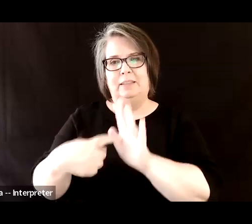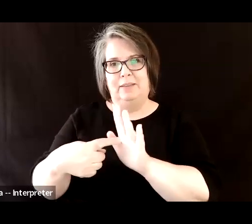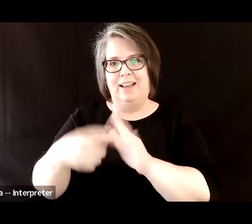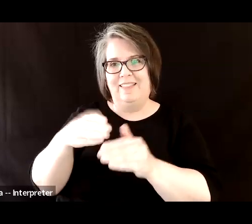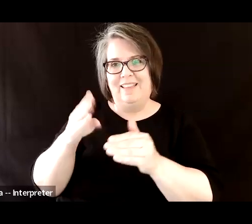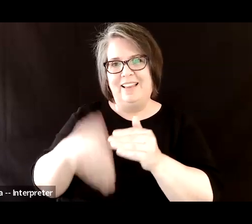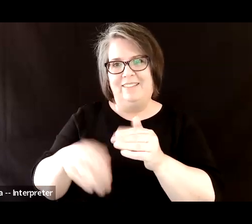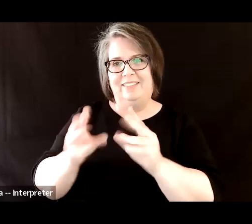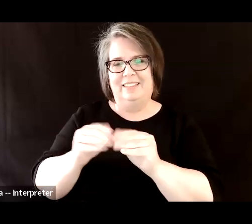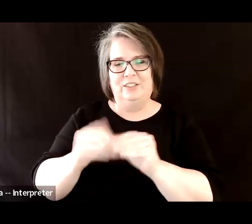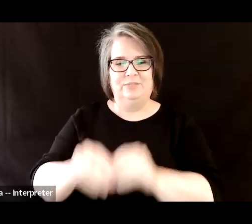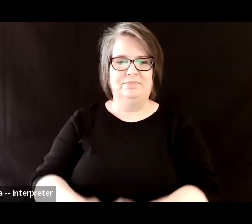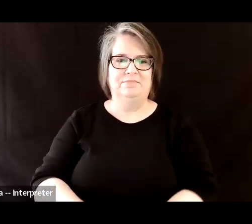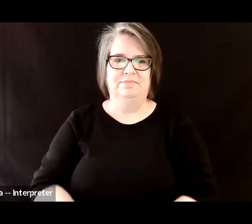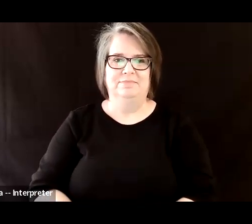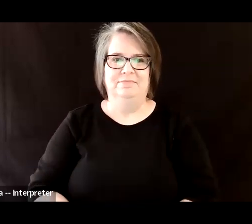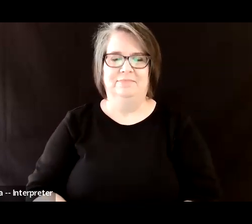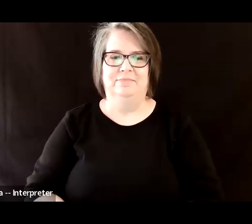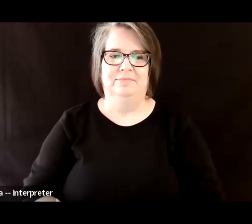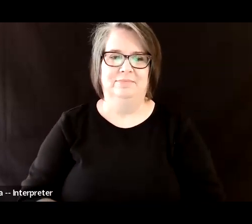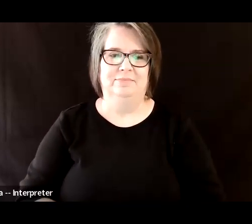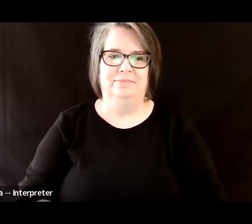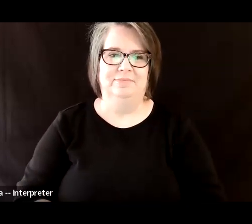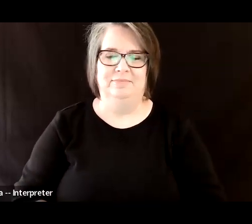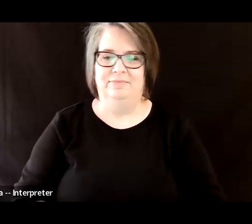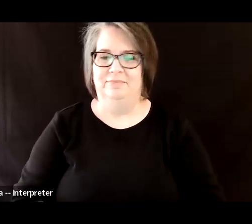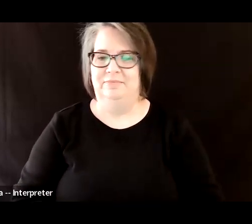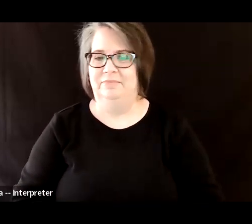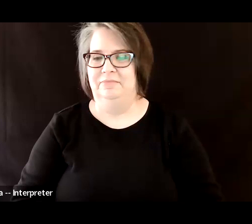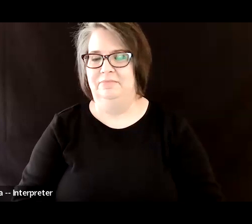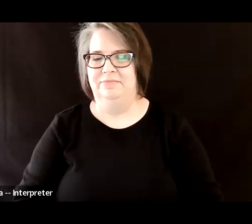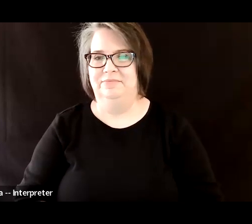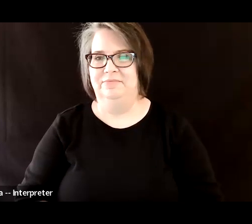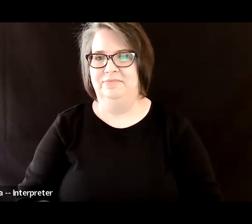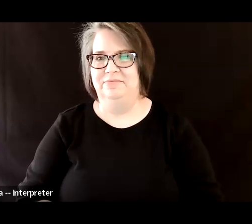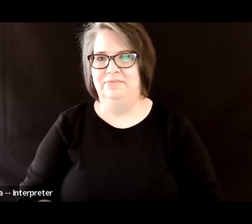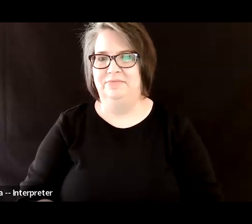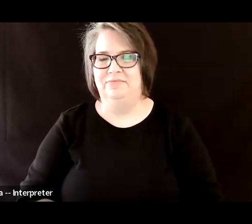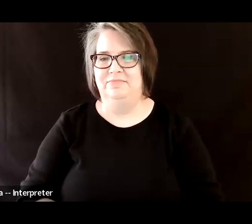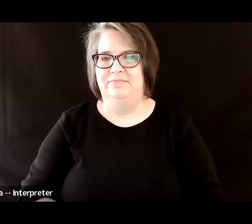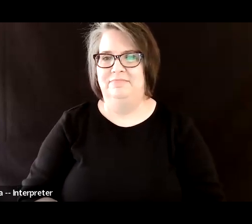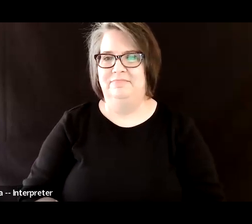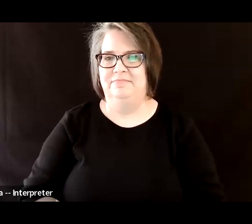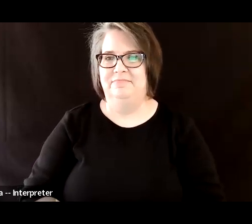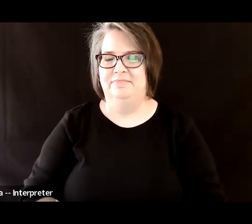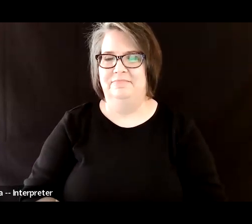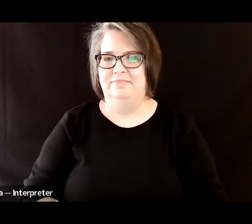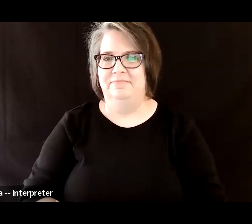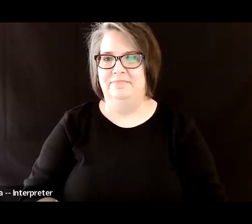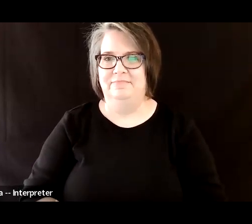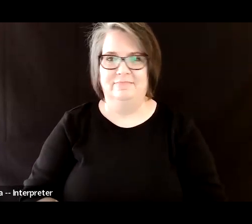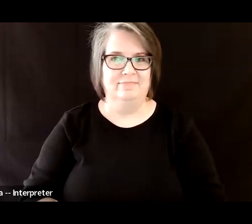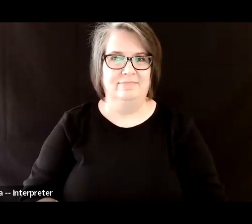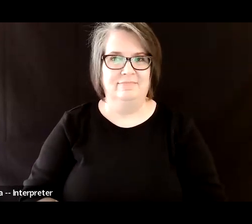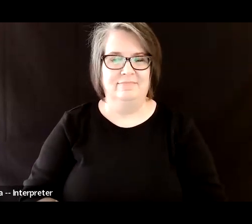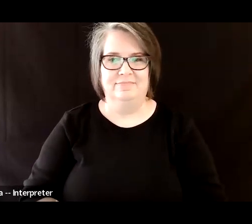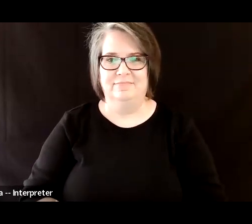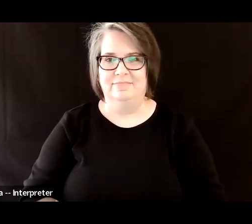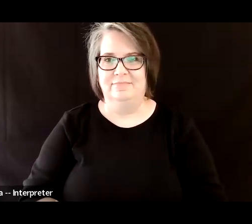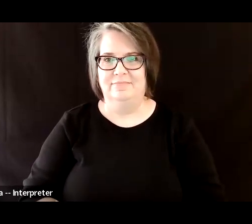session. Let's get started.